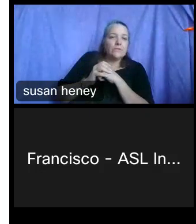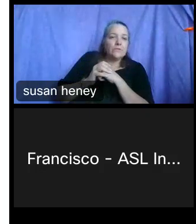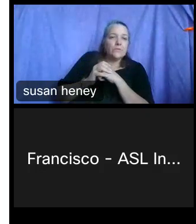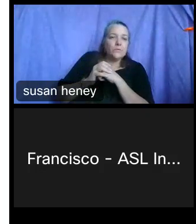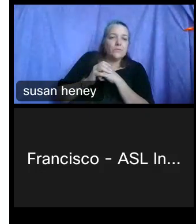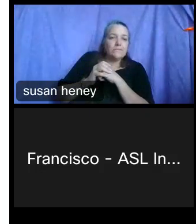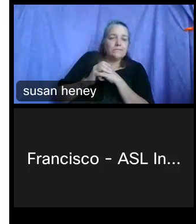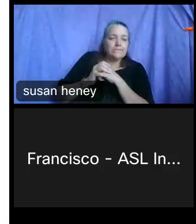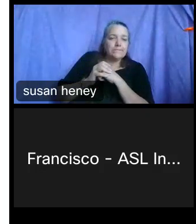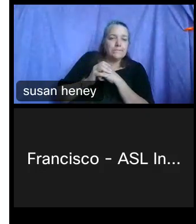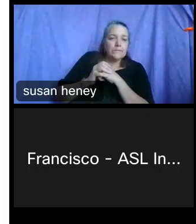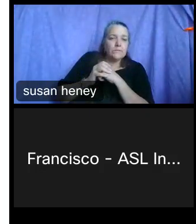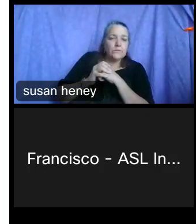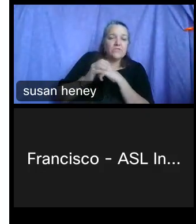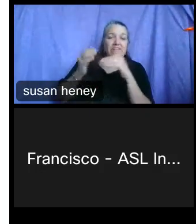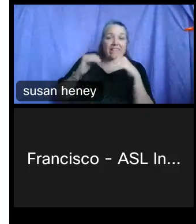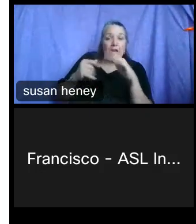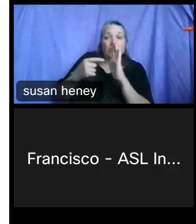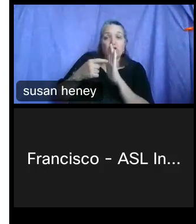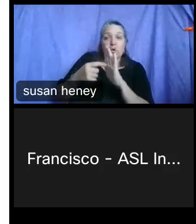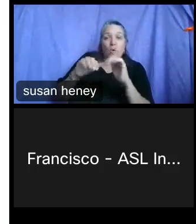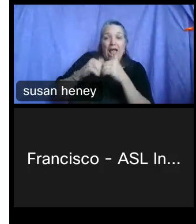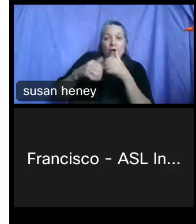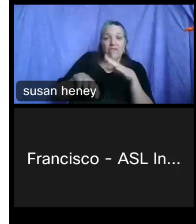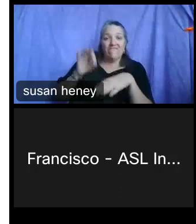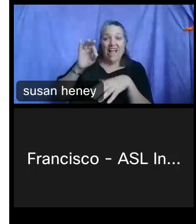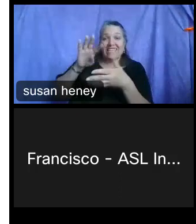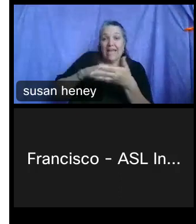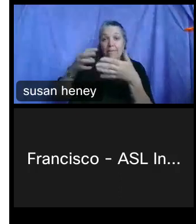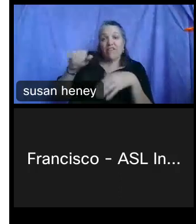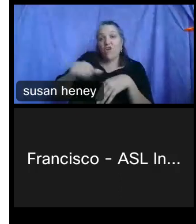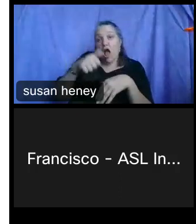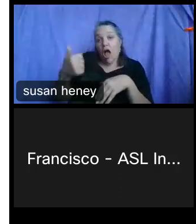Next, I'd like to show you how to find tables to find other types of data besides population